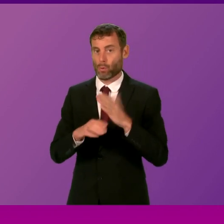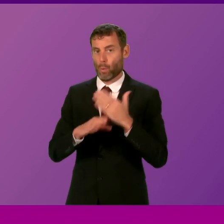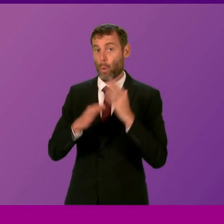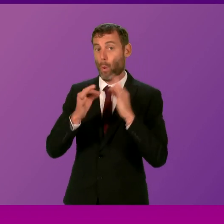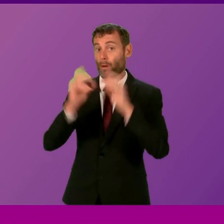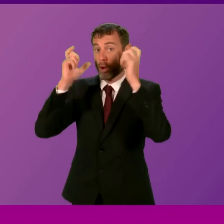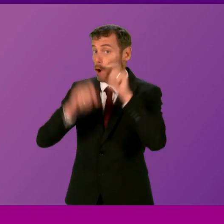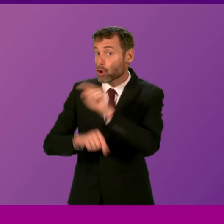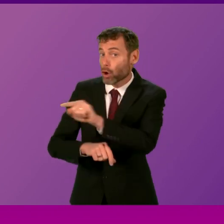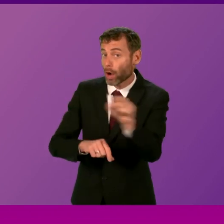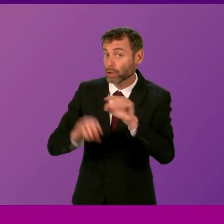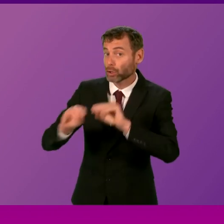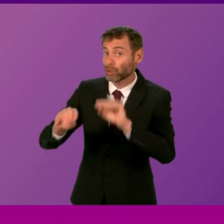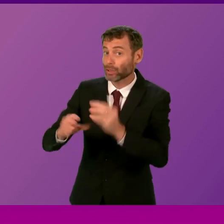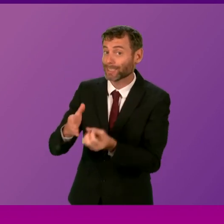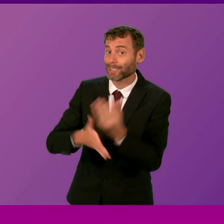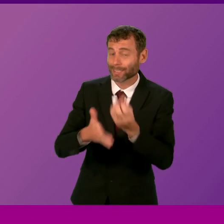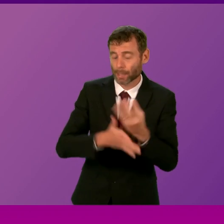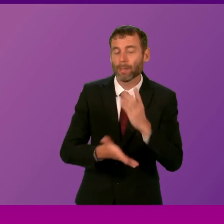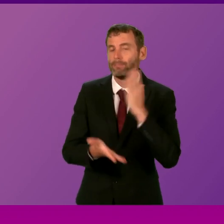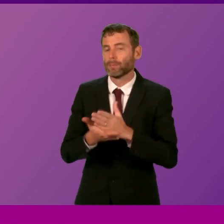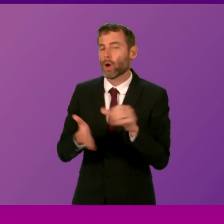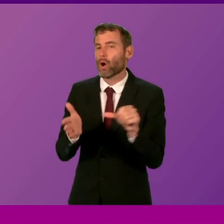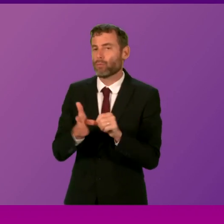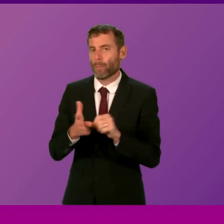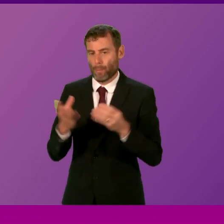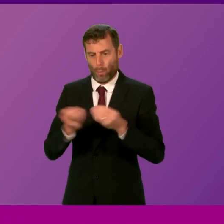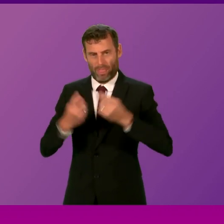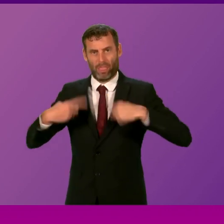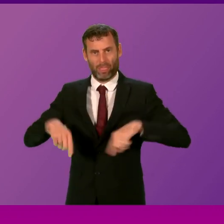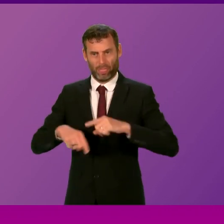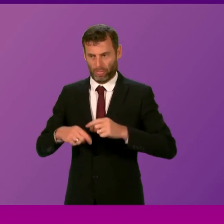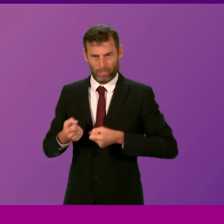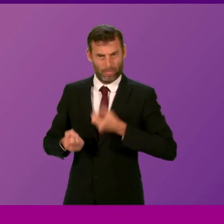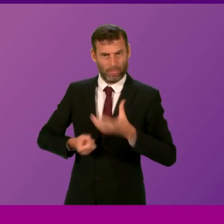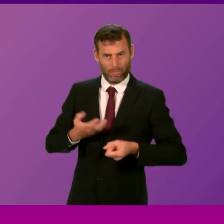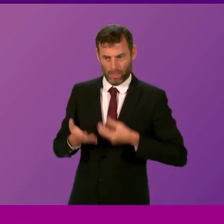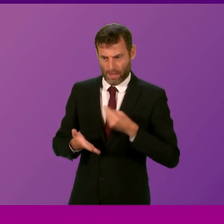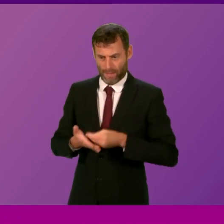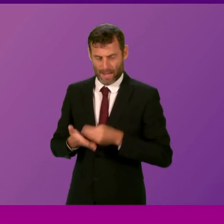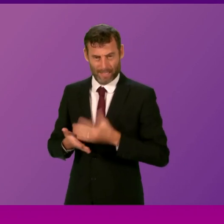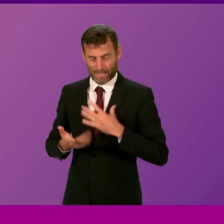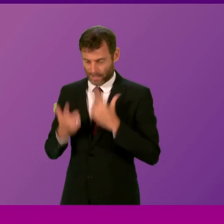been challenges to public finances across all public bodies—no one is denying that—due to